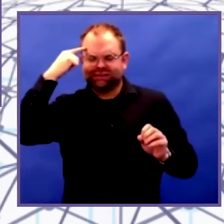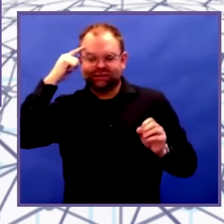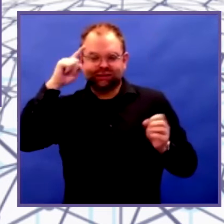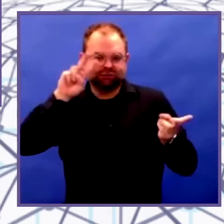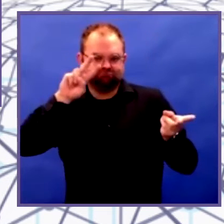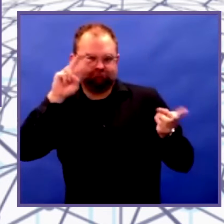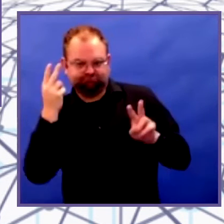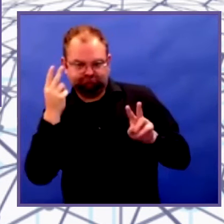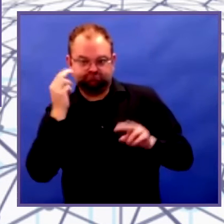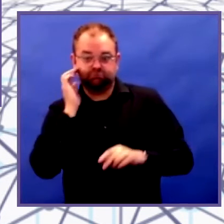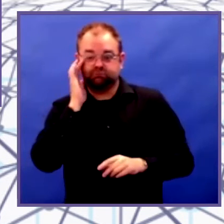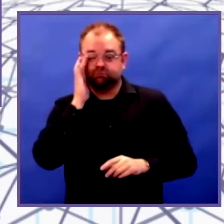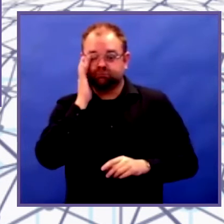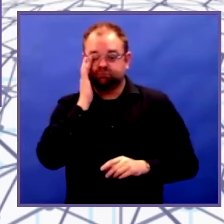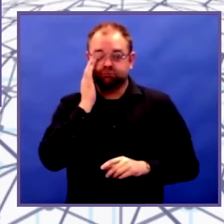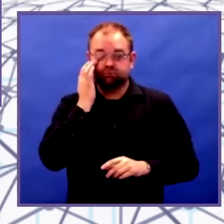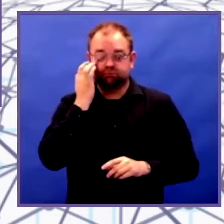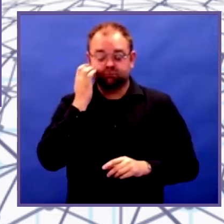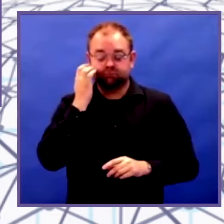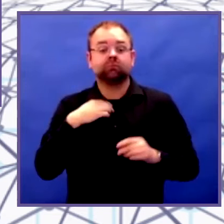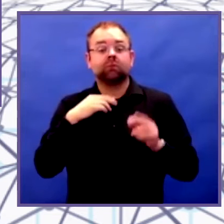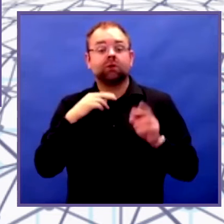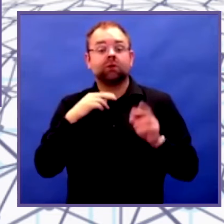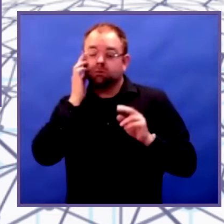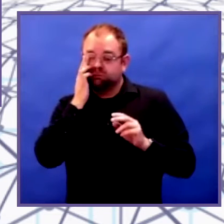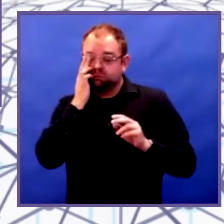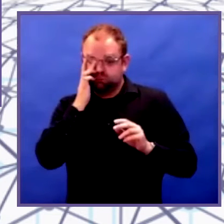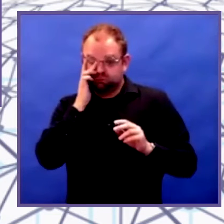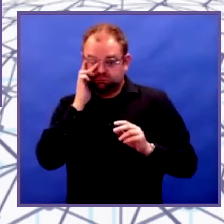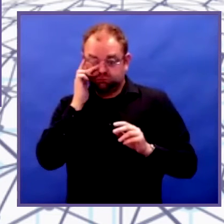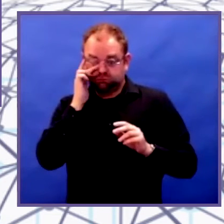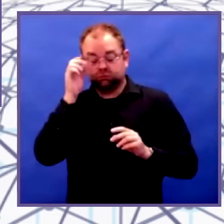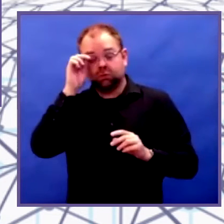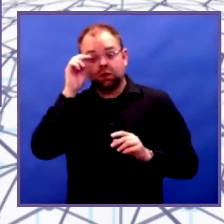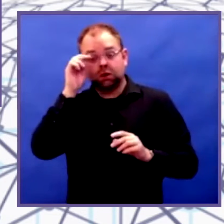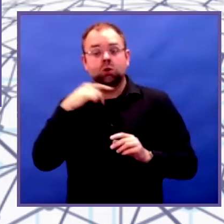referring and meeting assisting technology needs are shared amongst health personnel